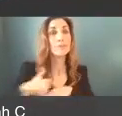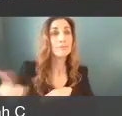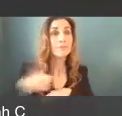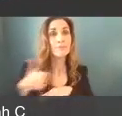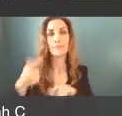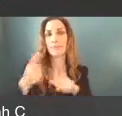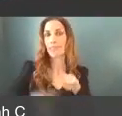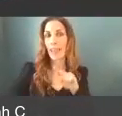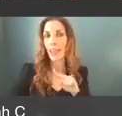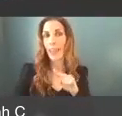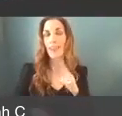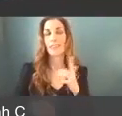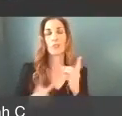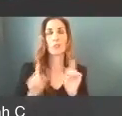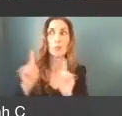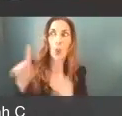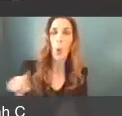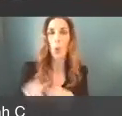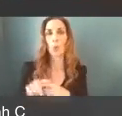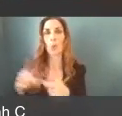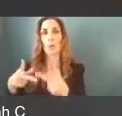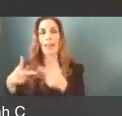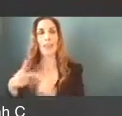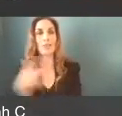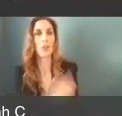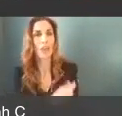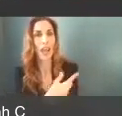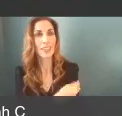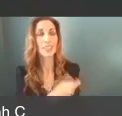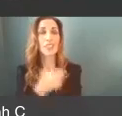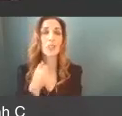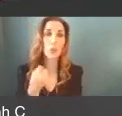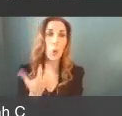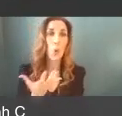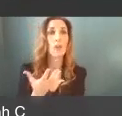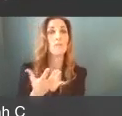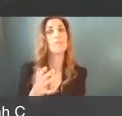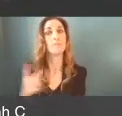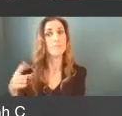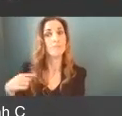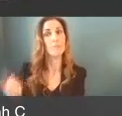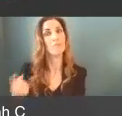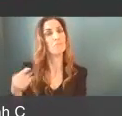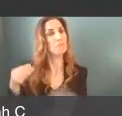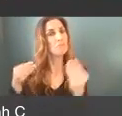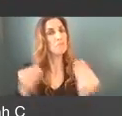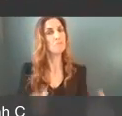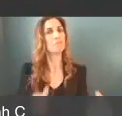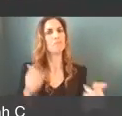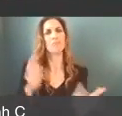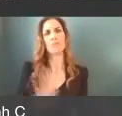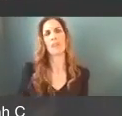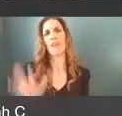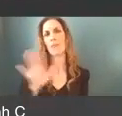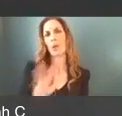to get to a vaccine site. So that's been going very very smoothly. We have about 37 or 38 of those